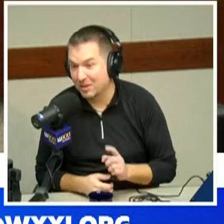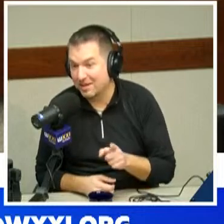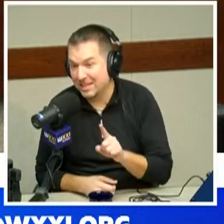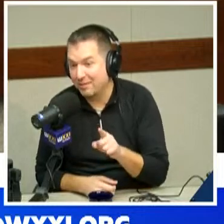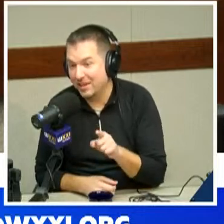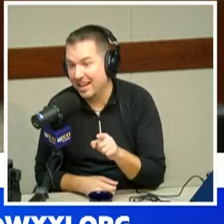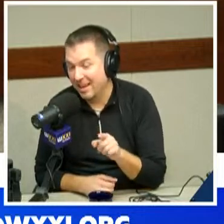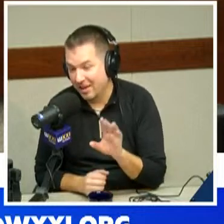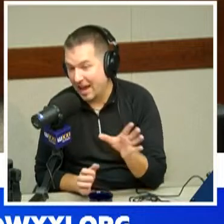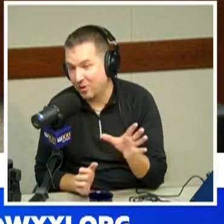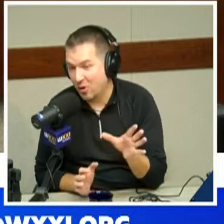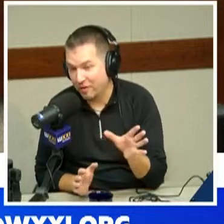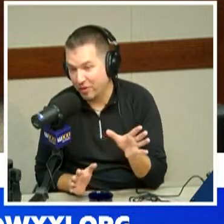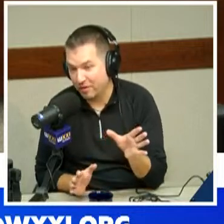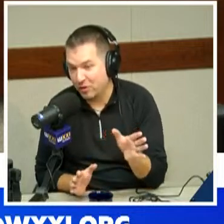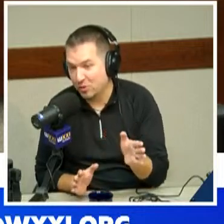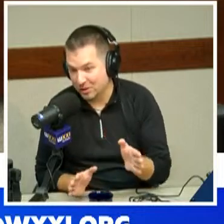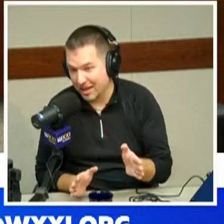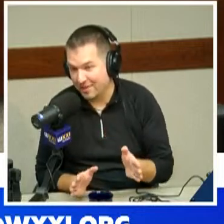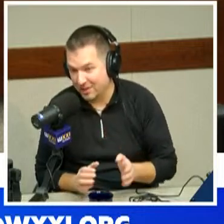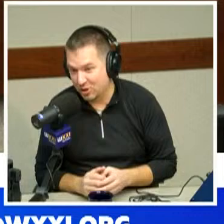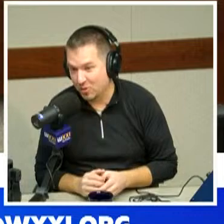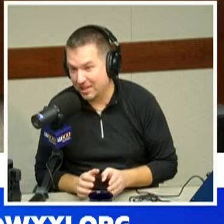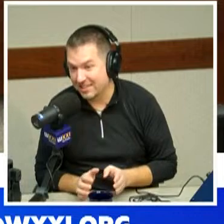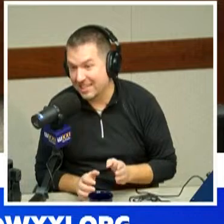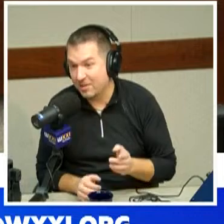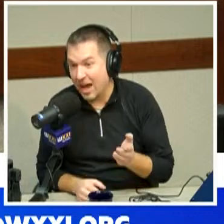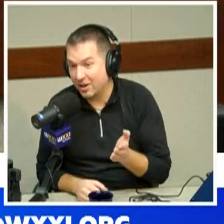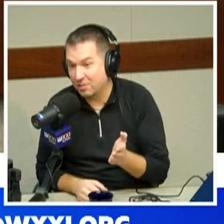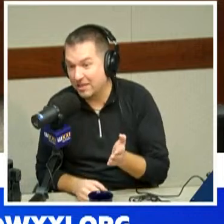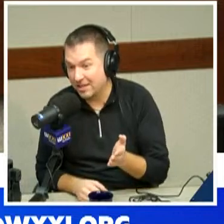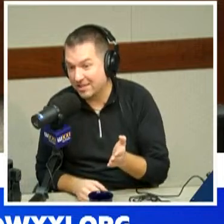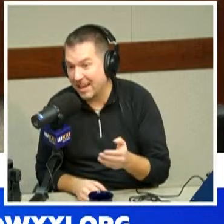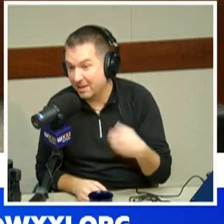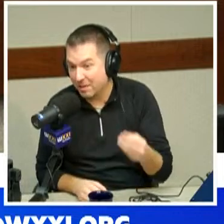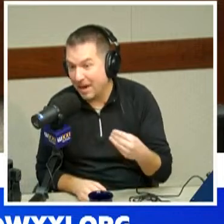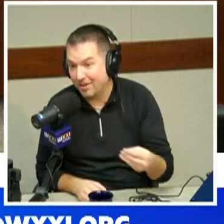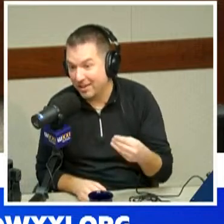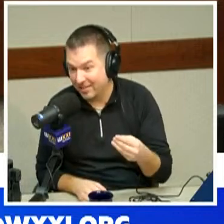sometimes even I don't know if the viewers on this show can see I could be done signing but Byron The